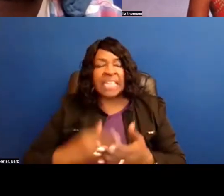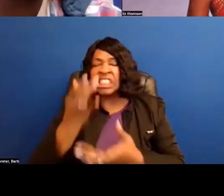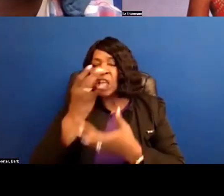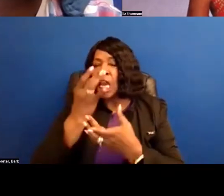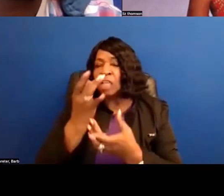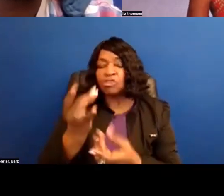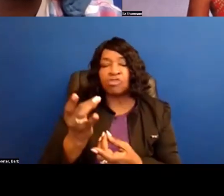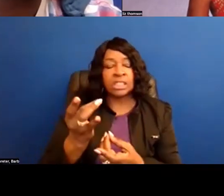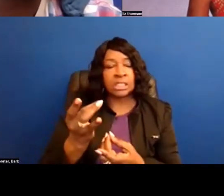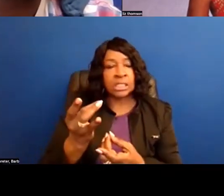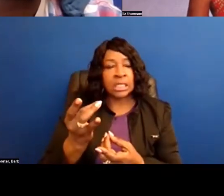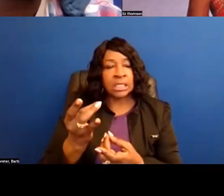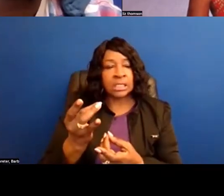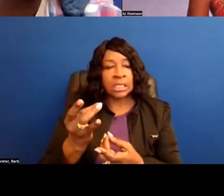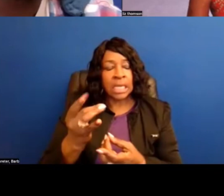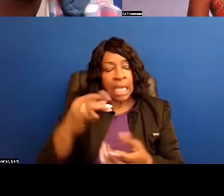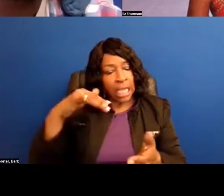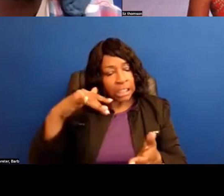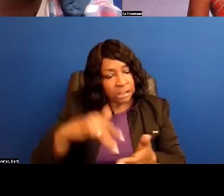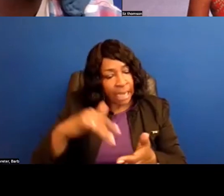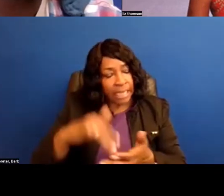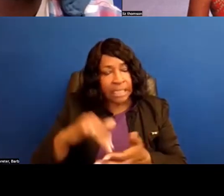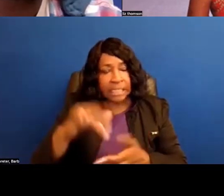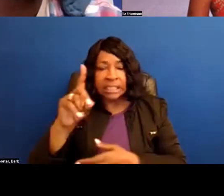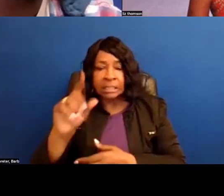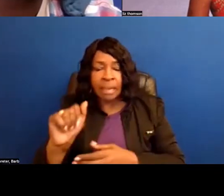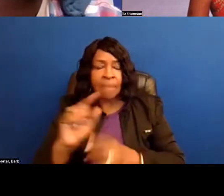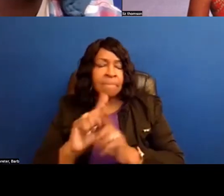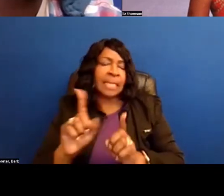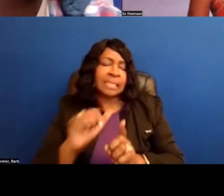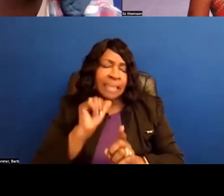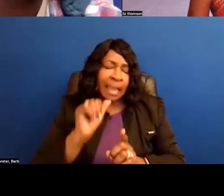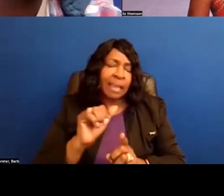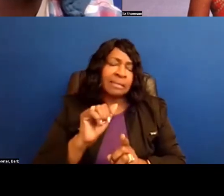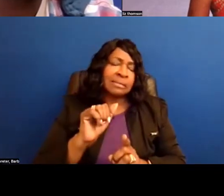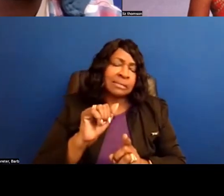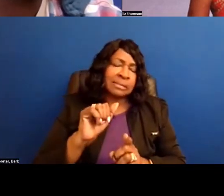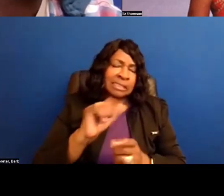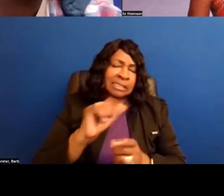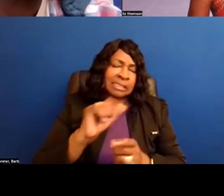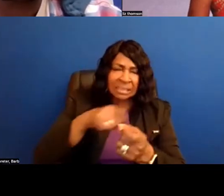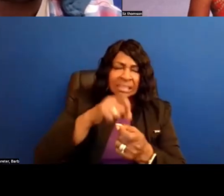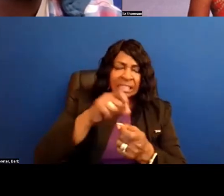in studying disability, but not necessarily specifically disabled cultural centers,